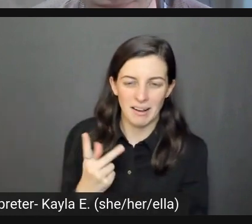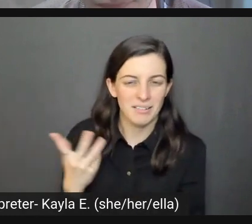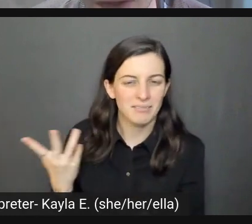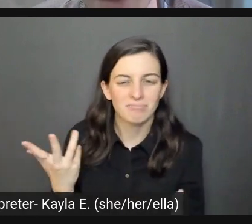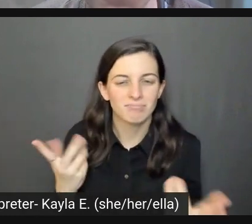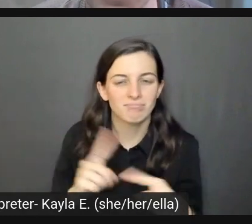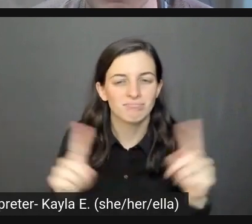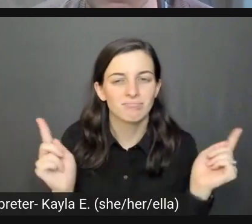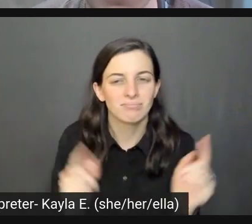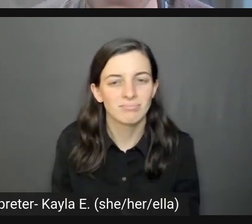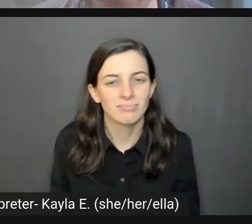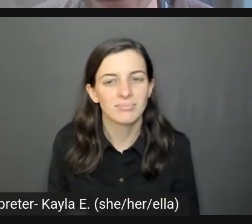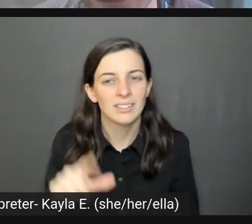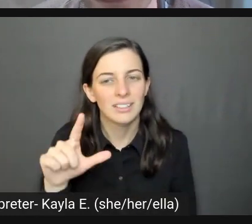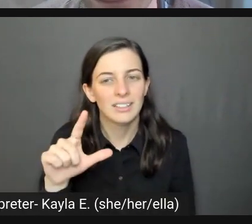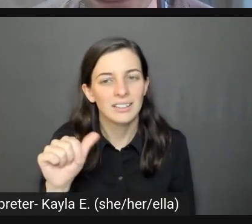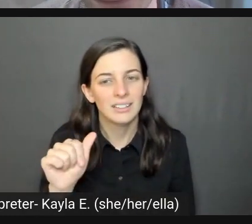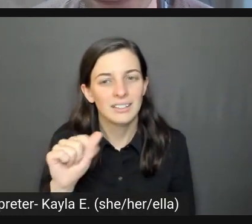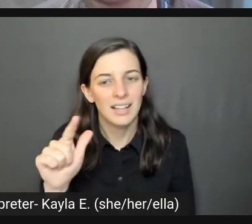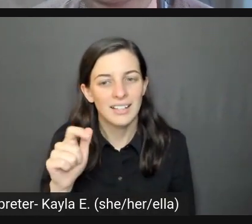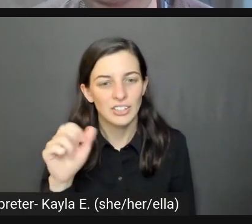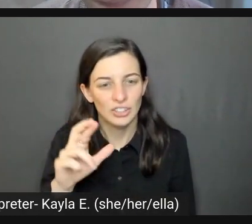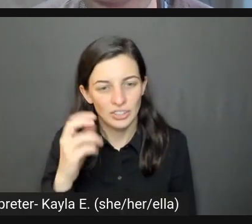It's probably for me. Yes.